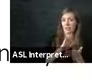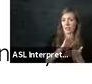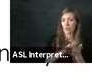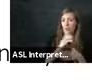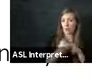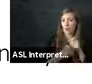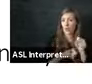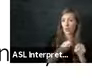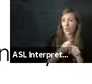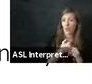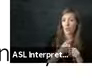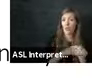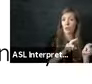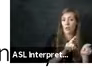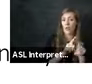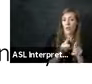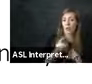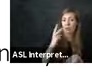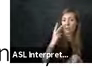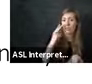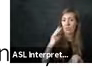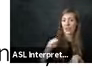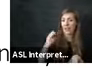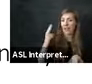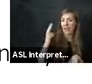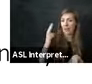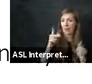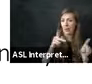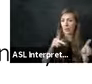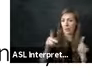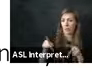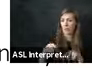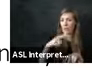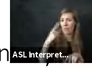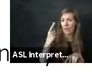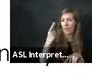We also see a slightly higher proportion among black African American students,